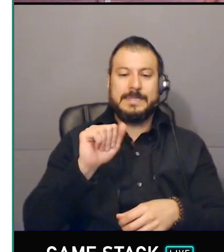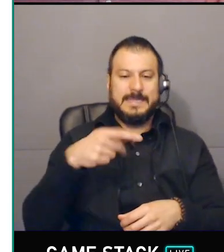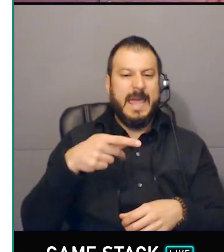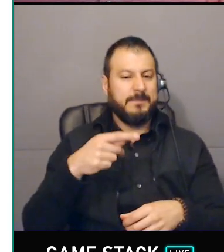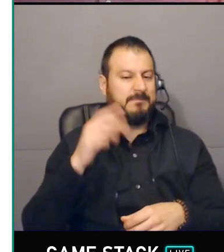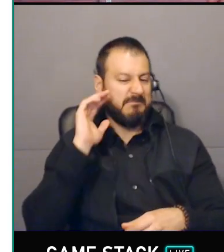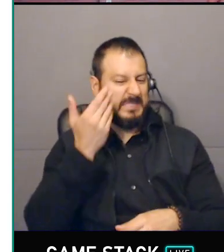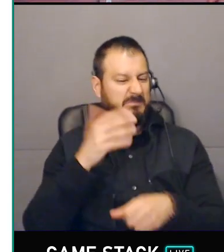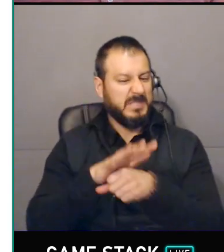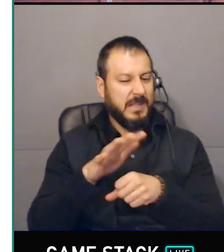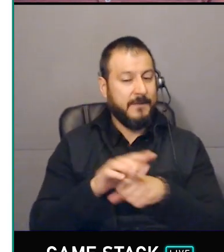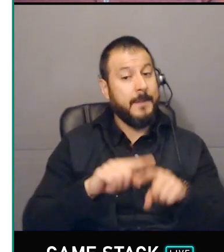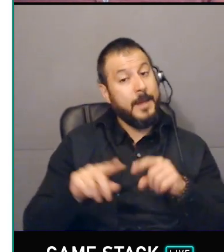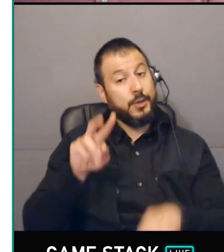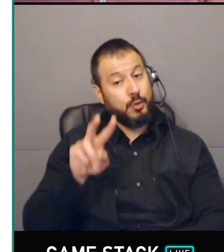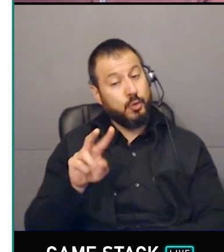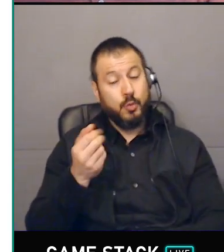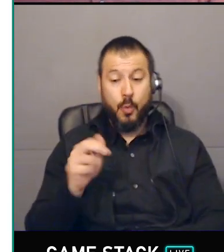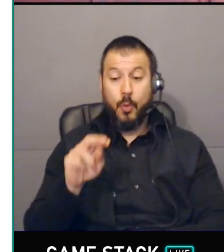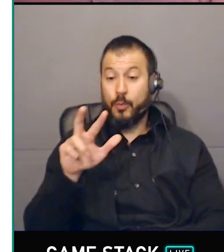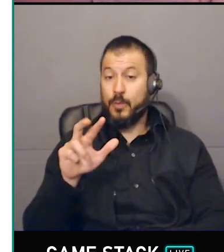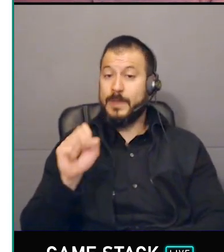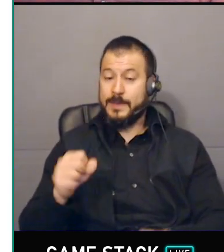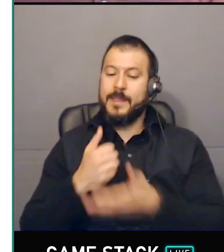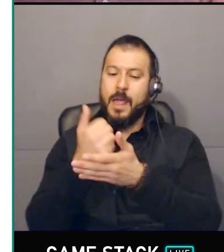although two or three can sometimes help with noise.